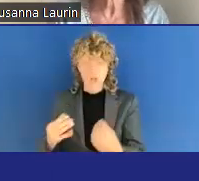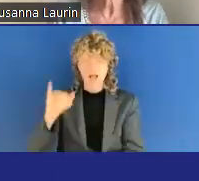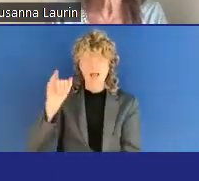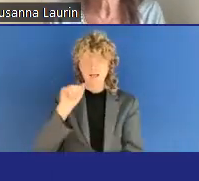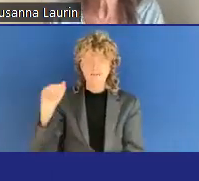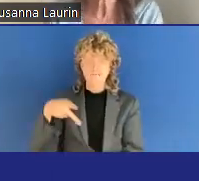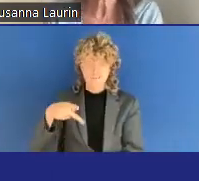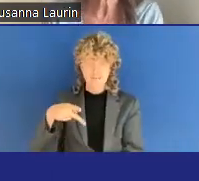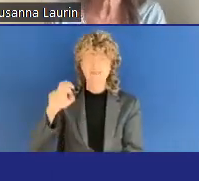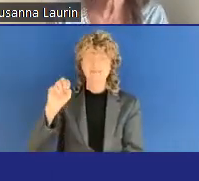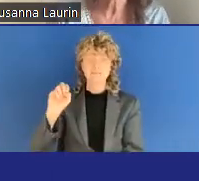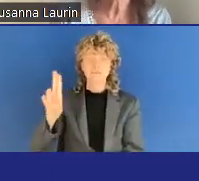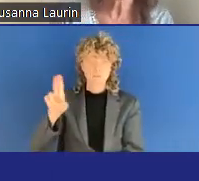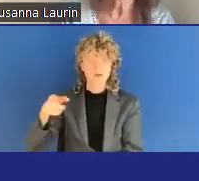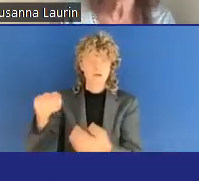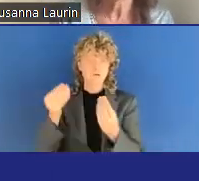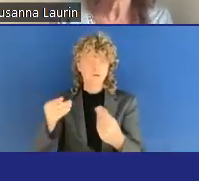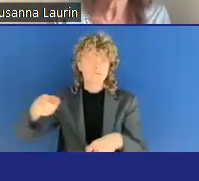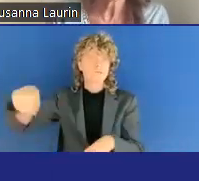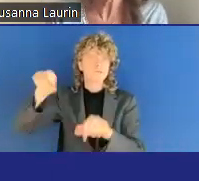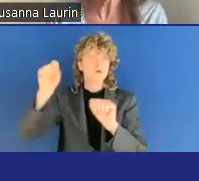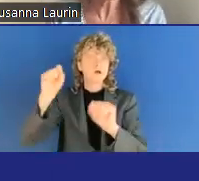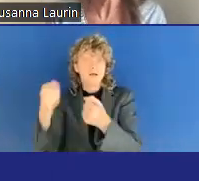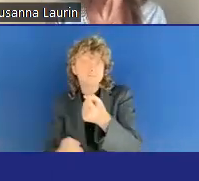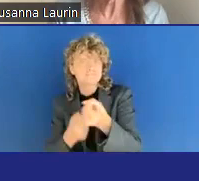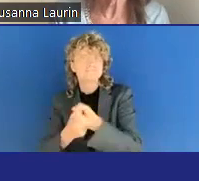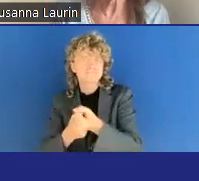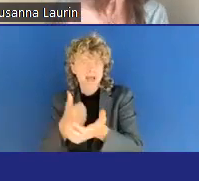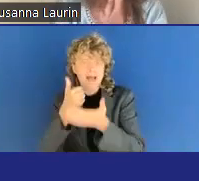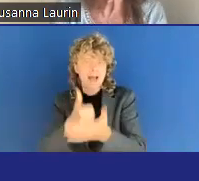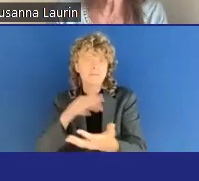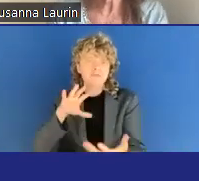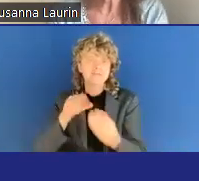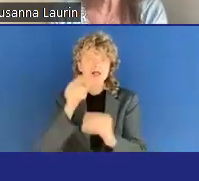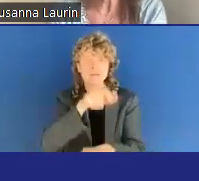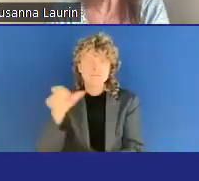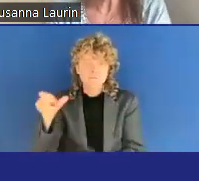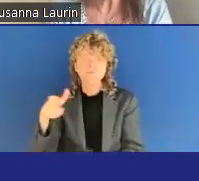innovation or research? Which tools are available for that? That kind of connects into the previous